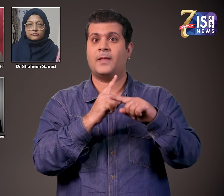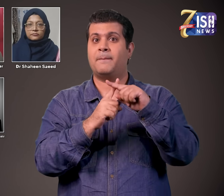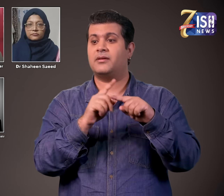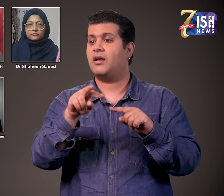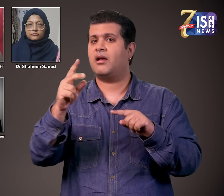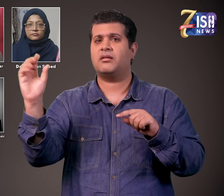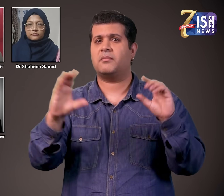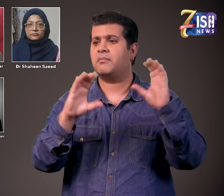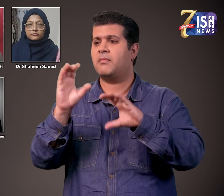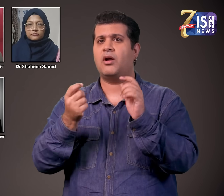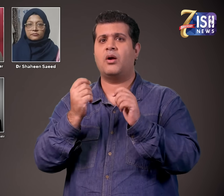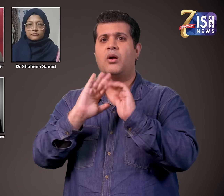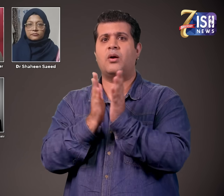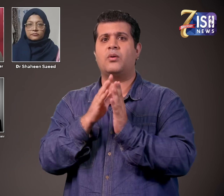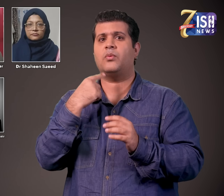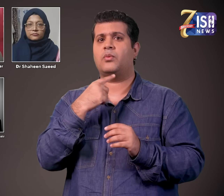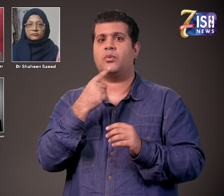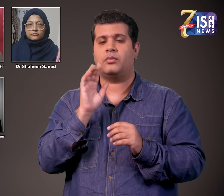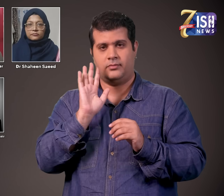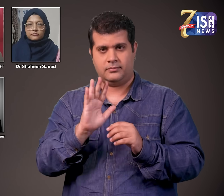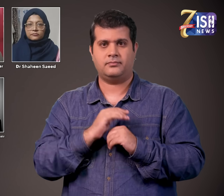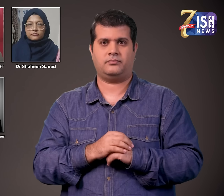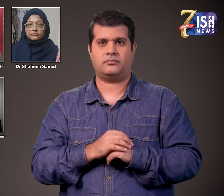Who were the others who contributed, and how much?